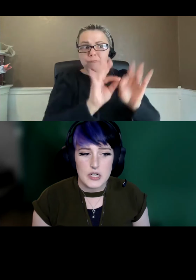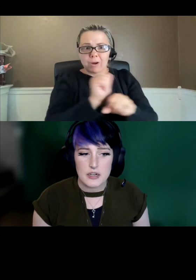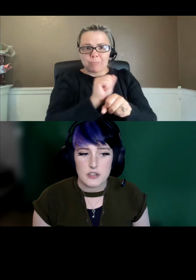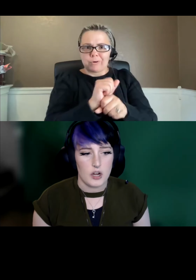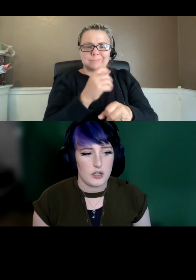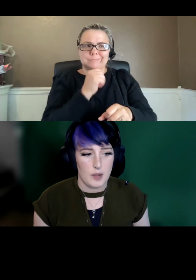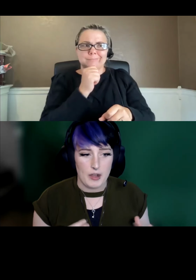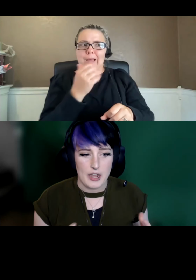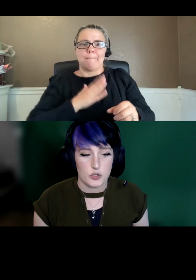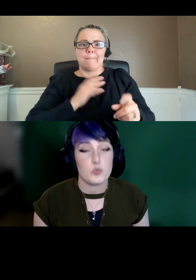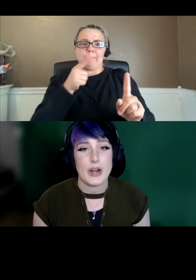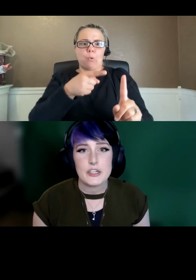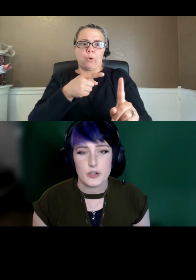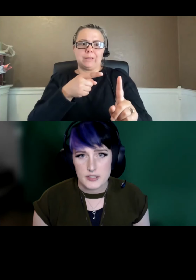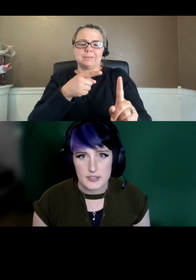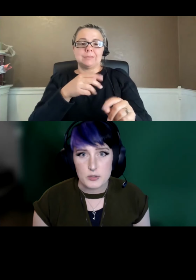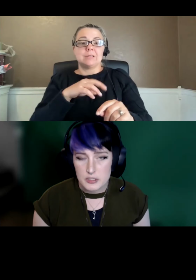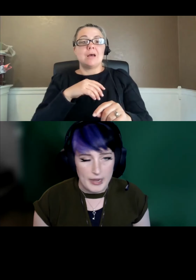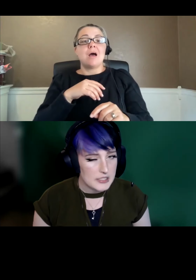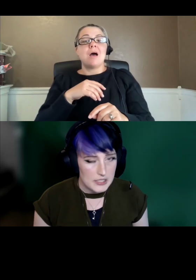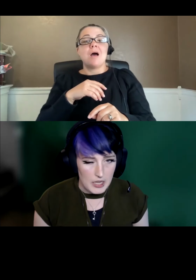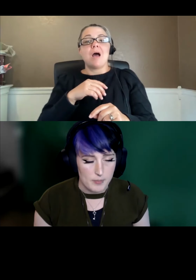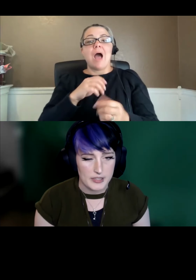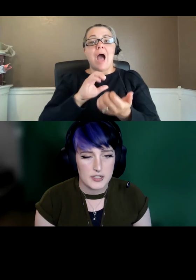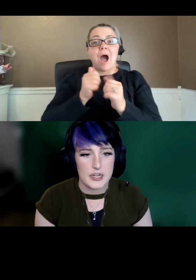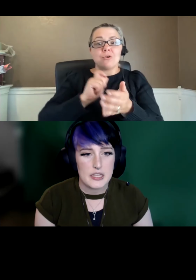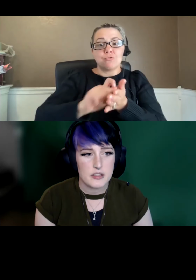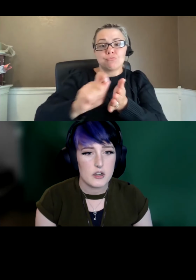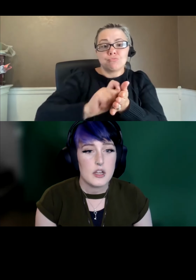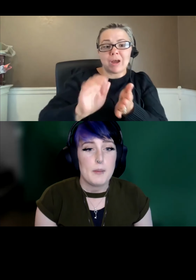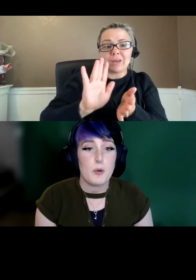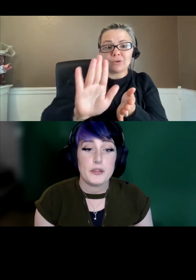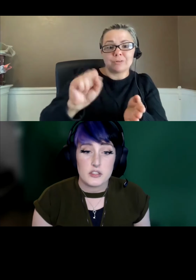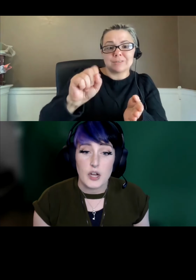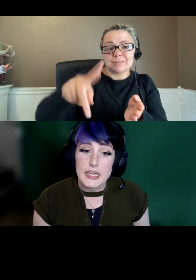not to talk about how to write your accessible specs. That's not it either. But what this talk